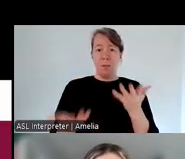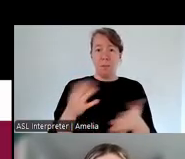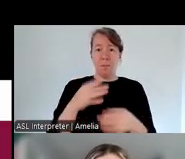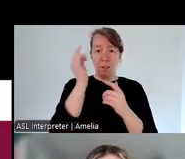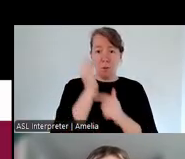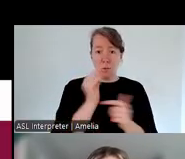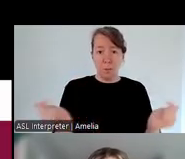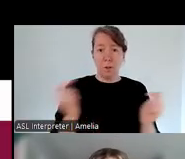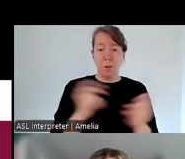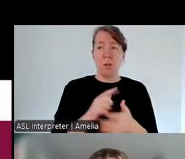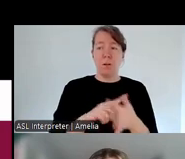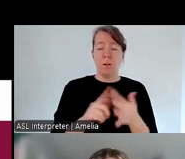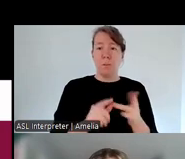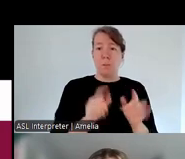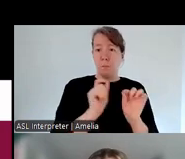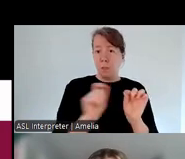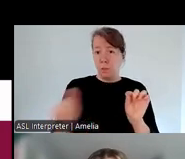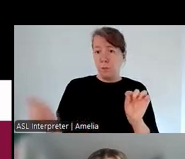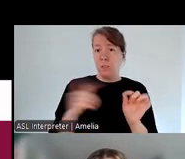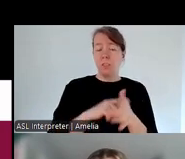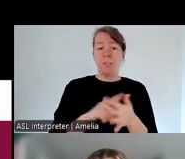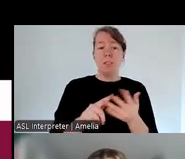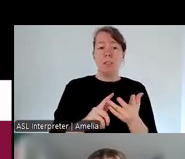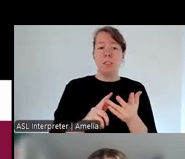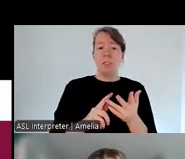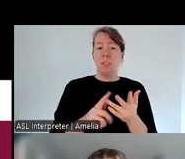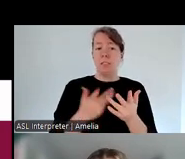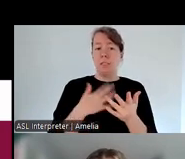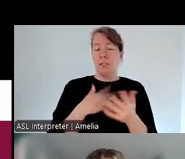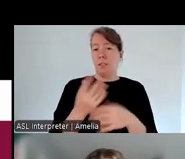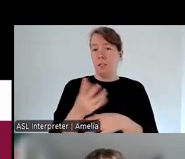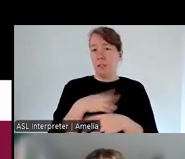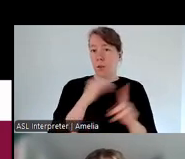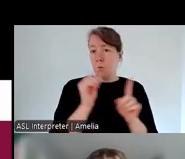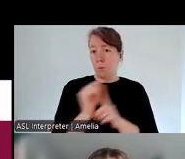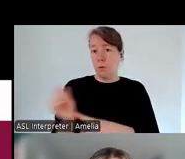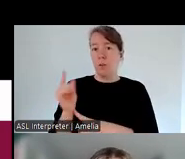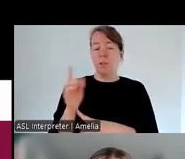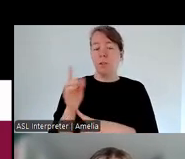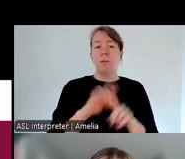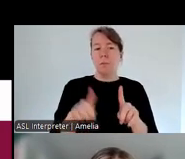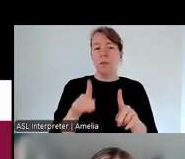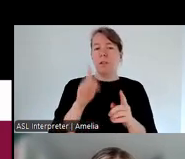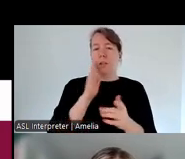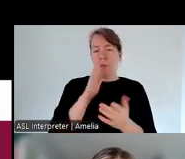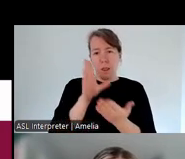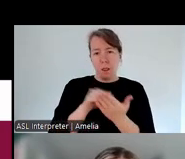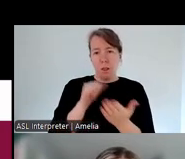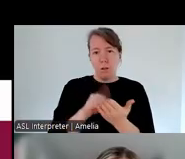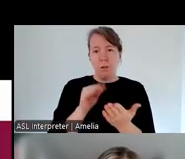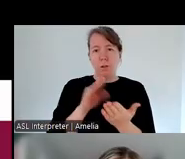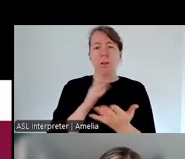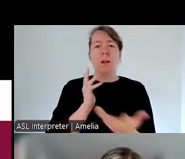As the program trains, accuracy improves significantly. Next slide, please.